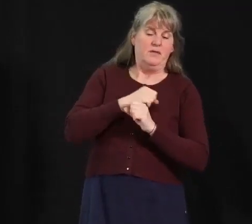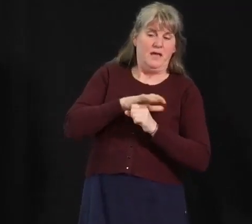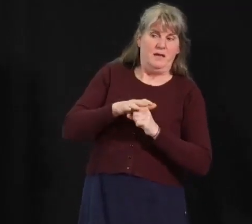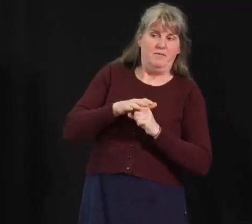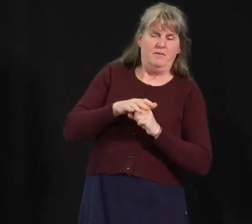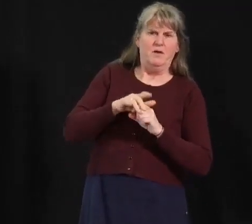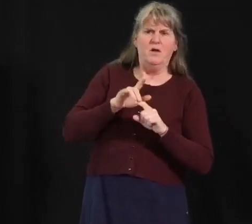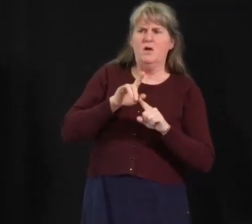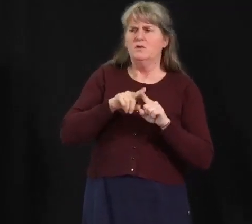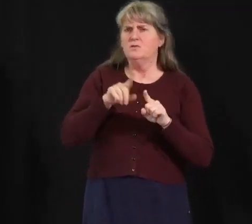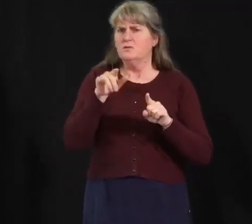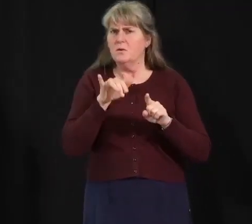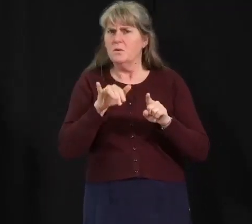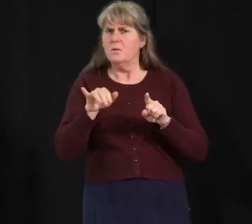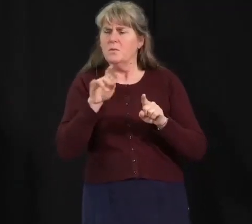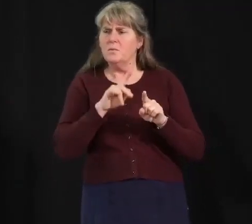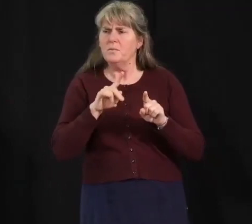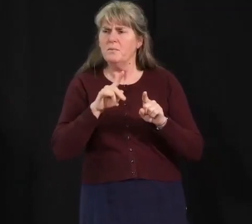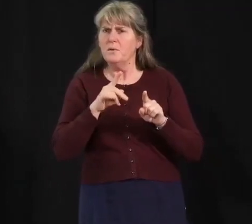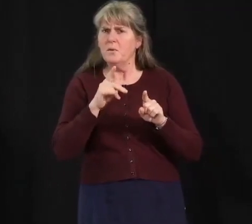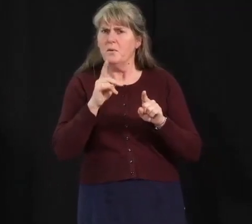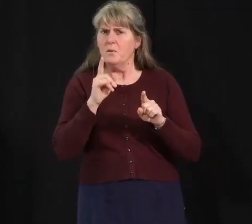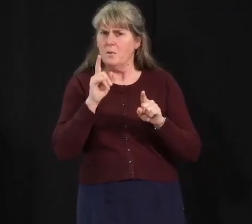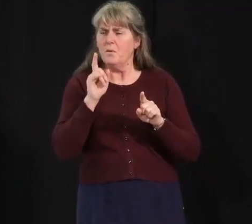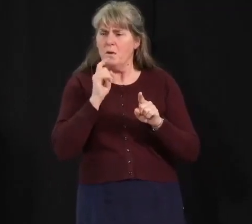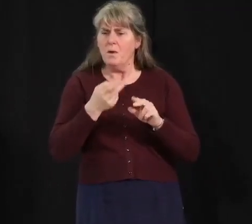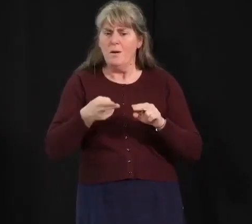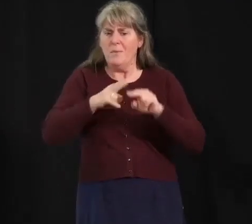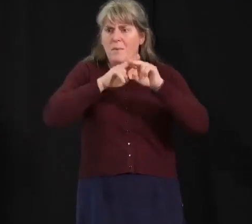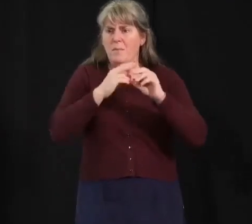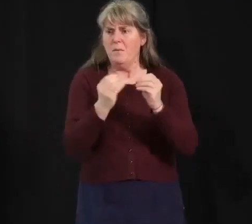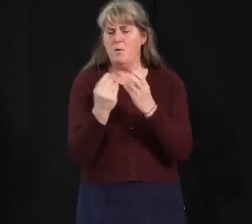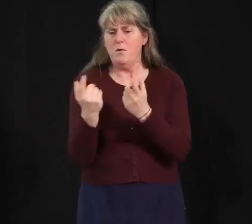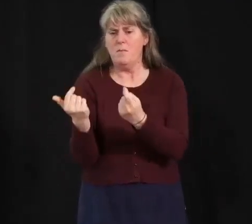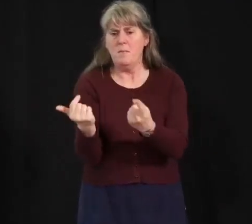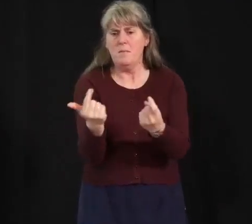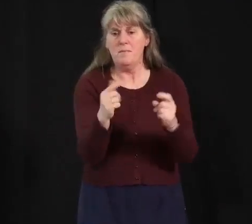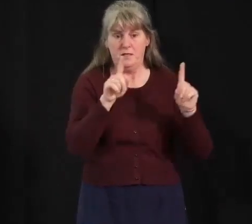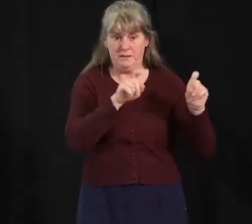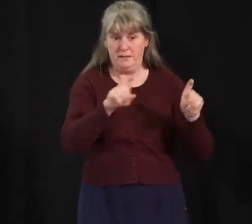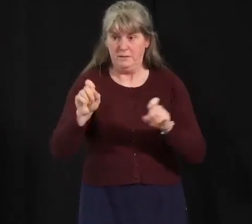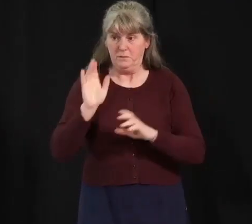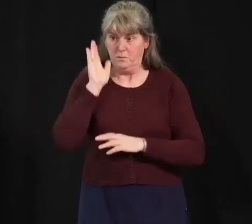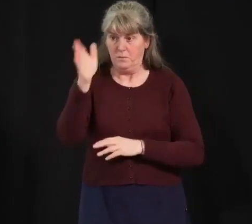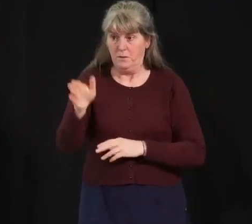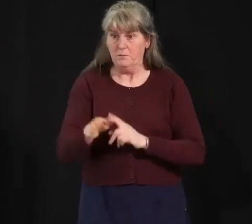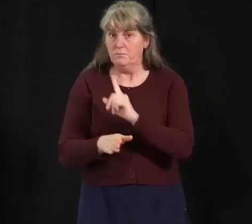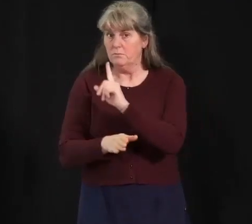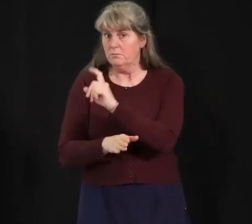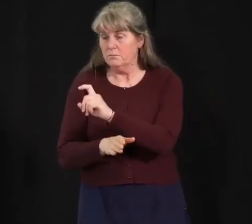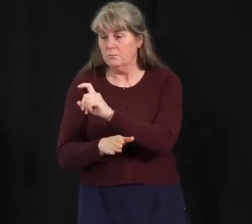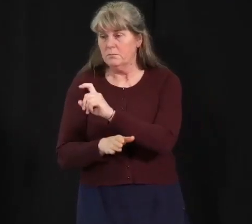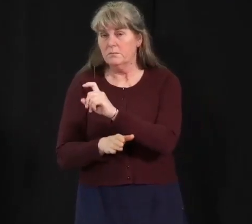Reporter: My question is, I guess if immunity in the community is at the bellwether for when we can open things up,